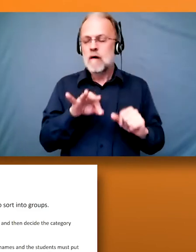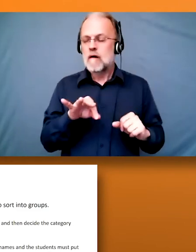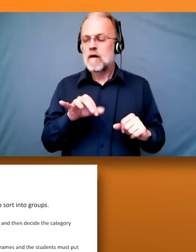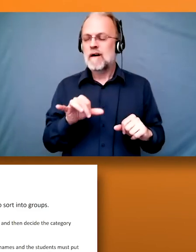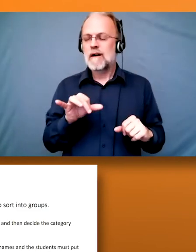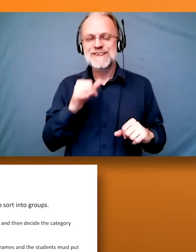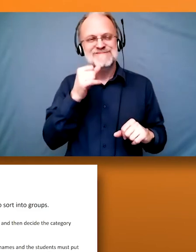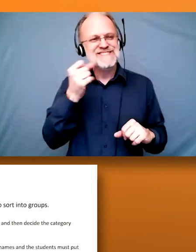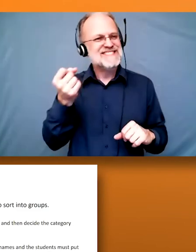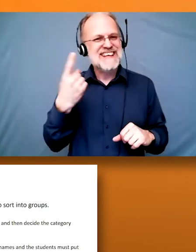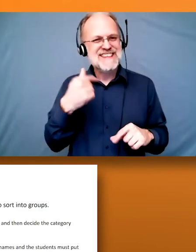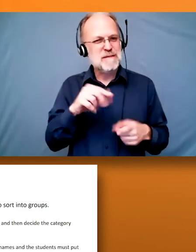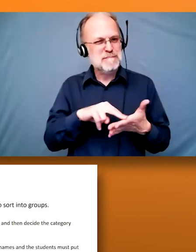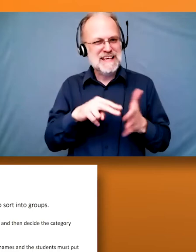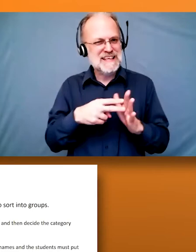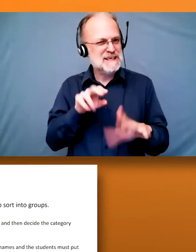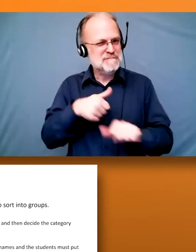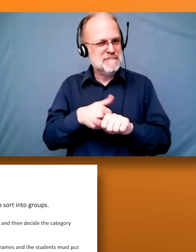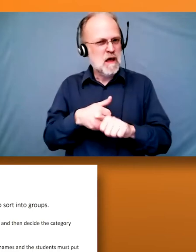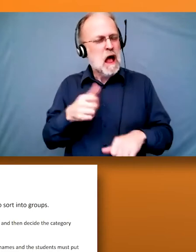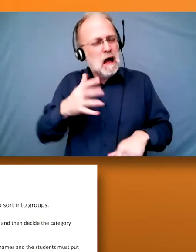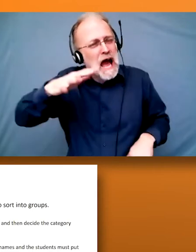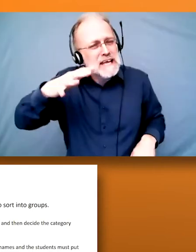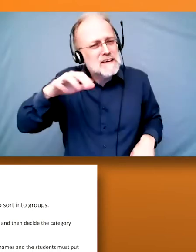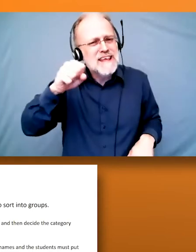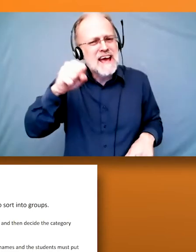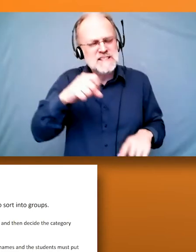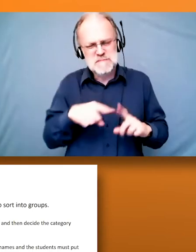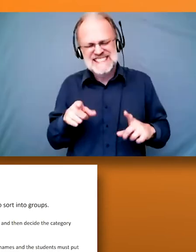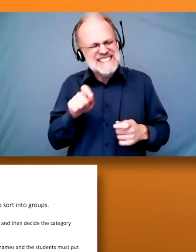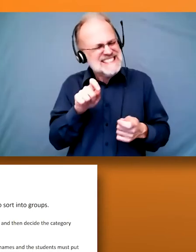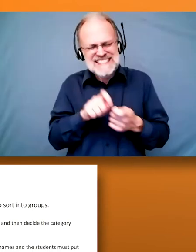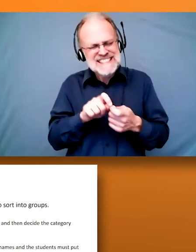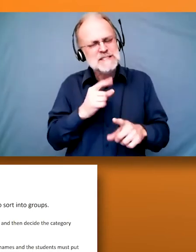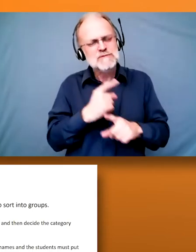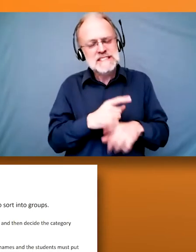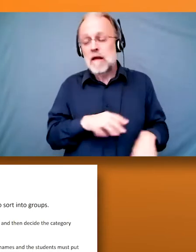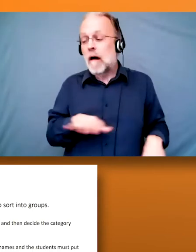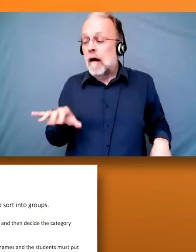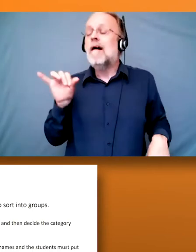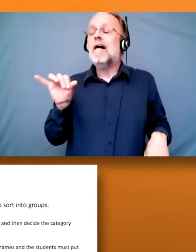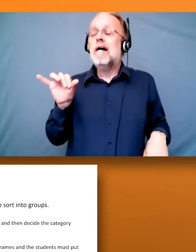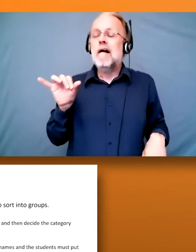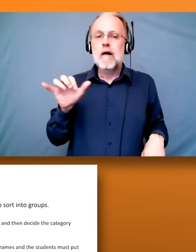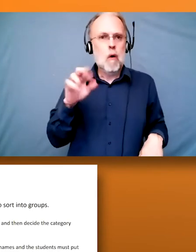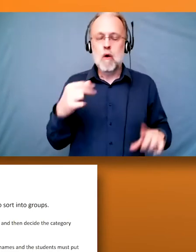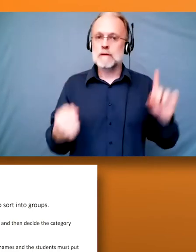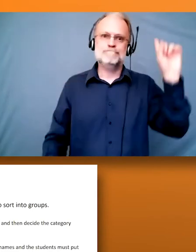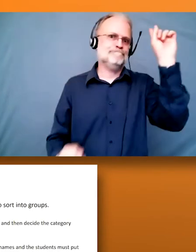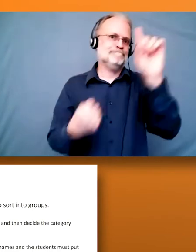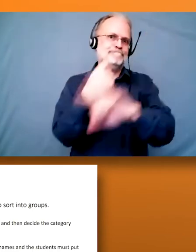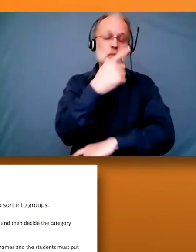they don't understand the meaning of the words, the kind of do, but maybe it's not quite right or they're really off base